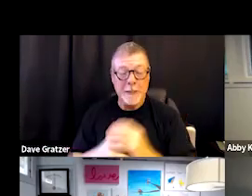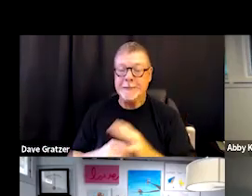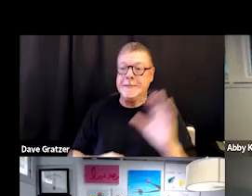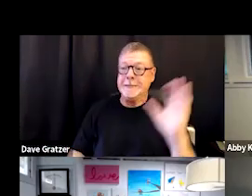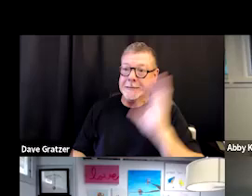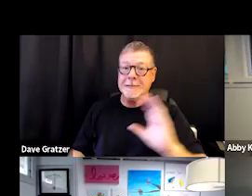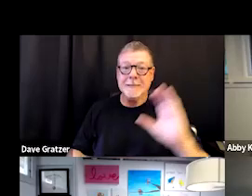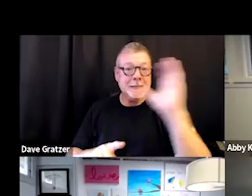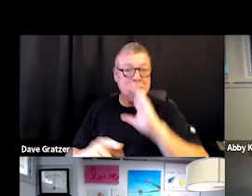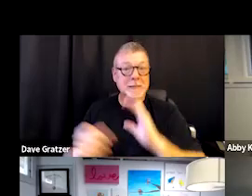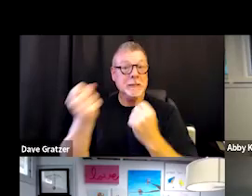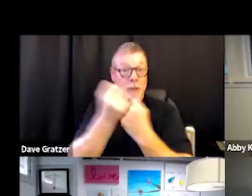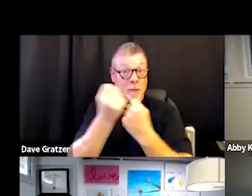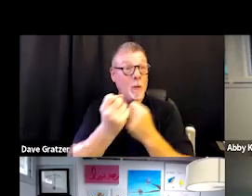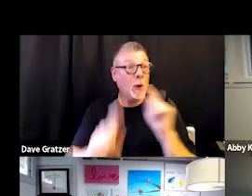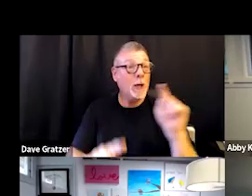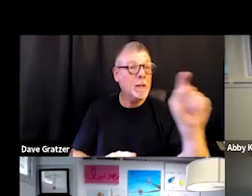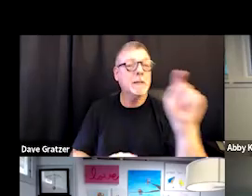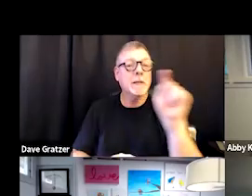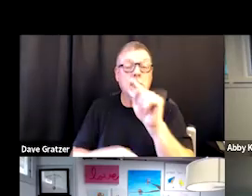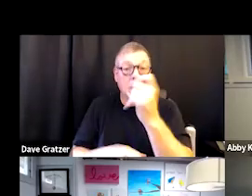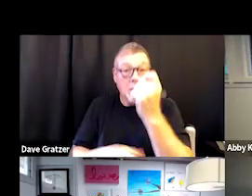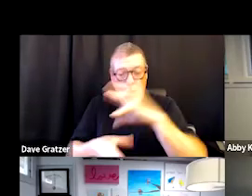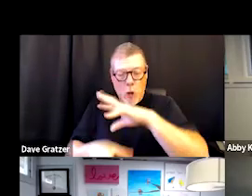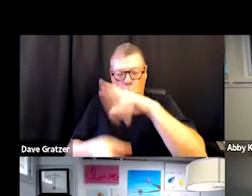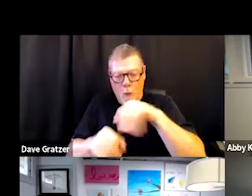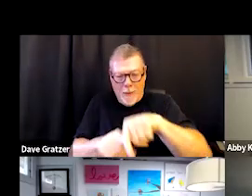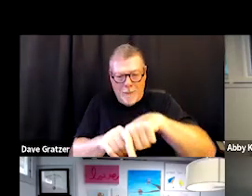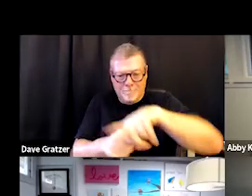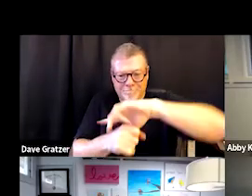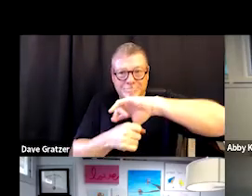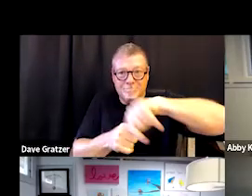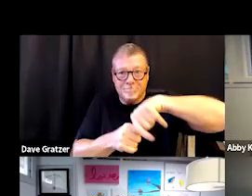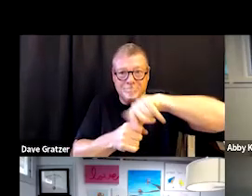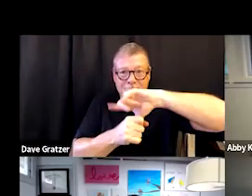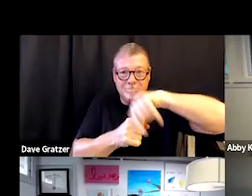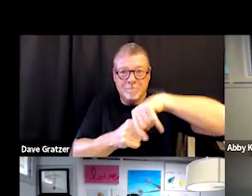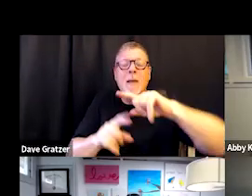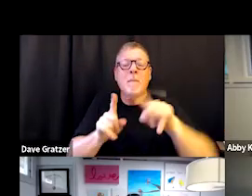for additional support, look within your community, of course, but also look at those neighboring states,